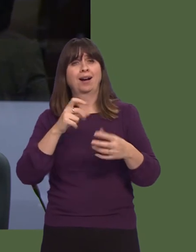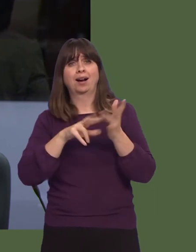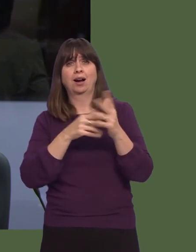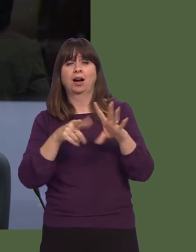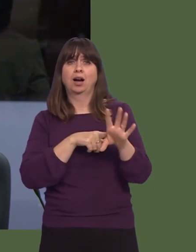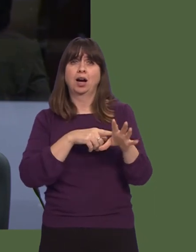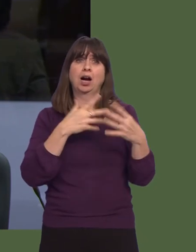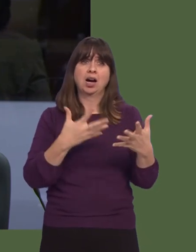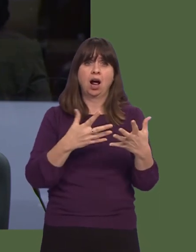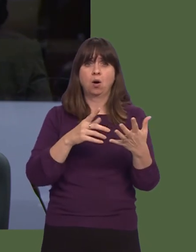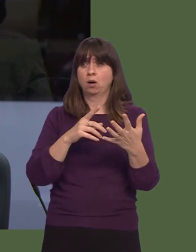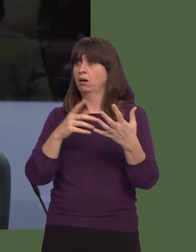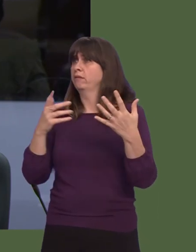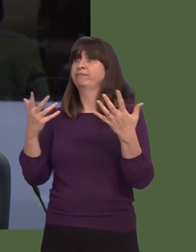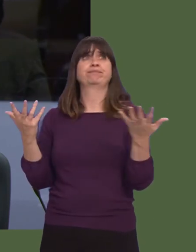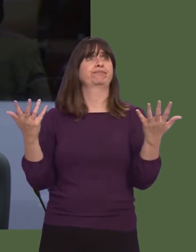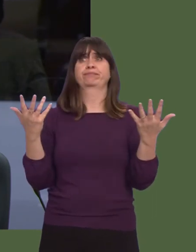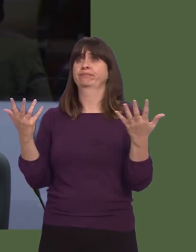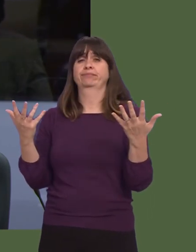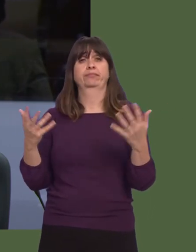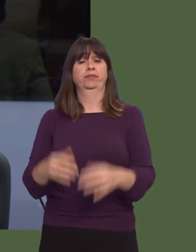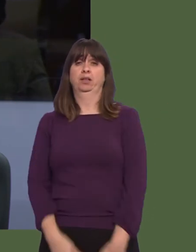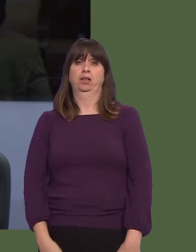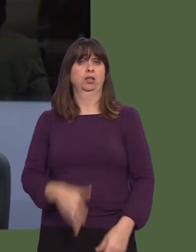the Welsh Government. I would ask you, First Minister, will you look at this? Because it